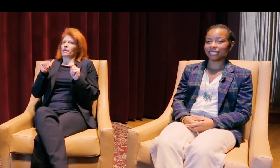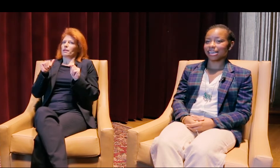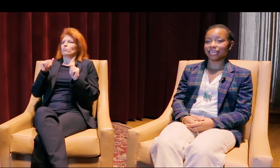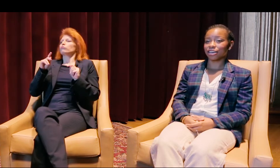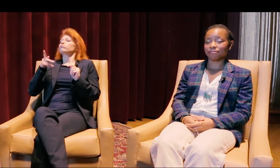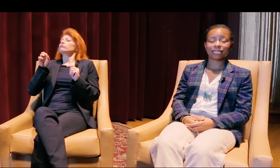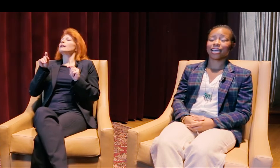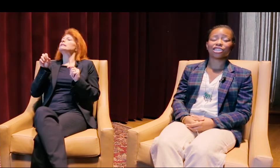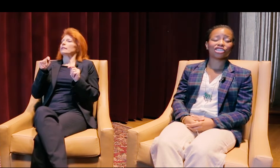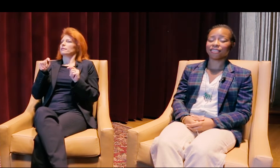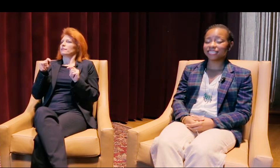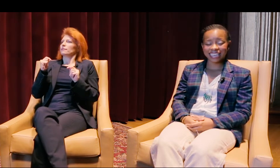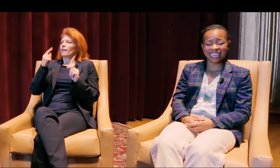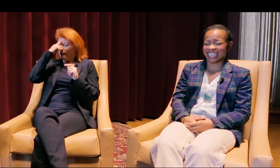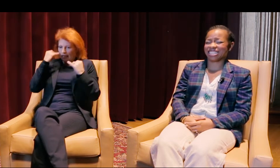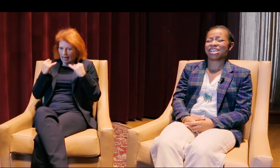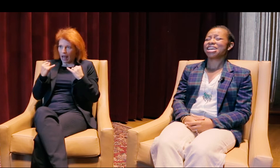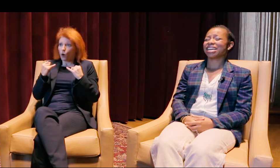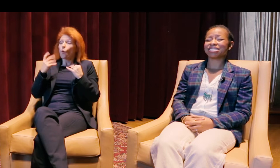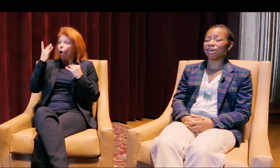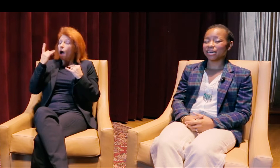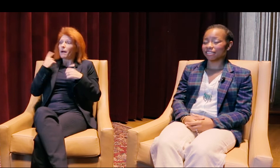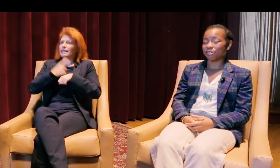and my day can shift in so many different ways